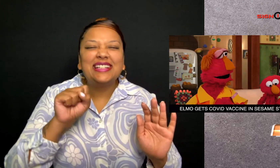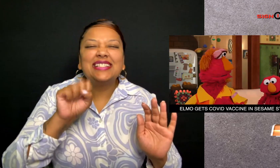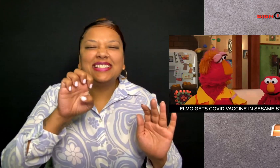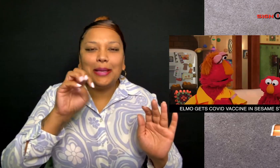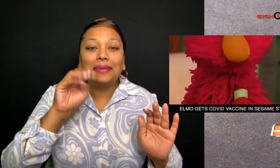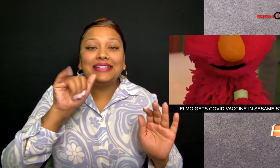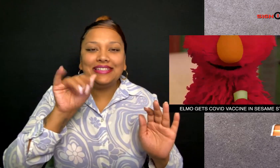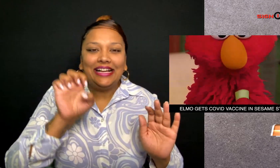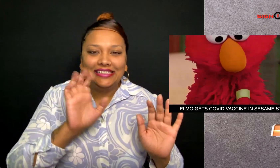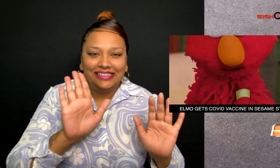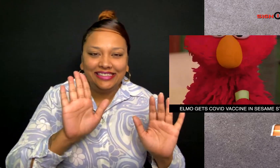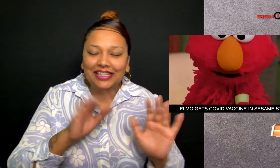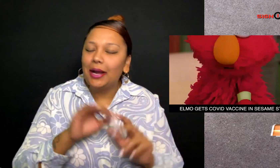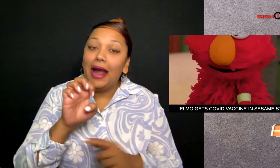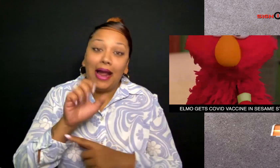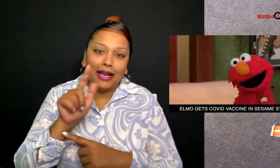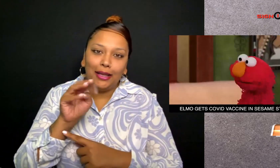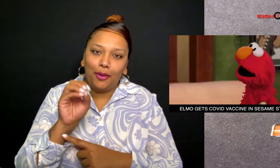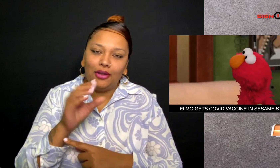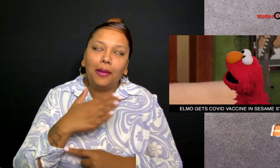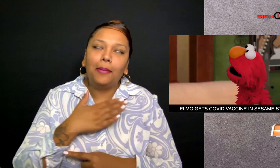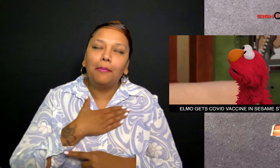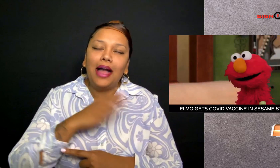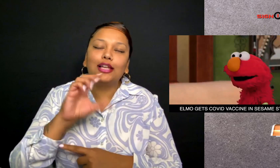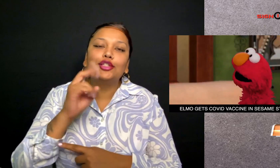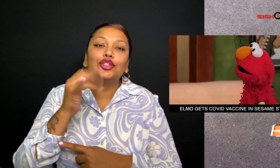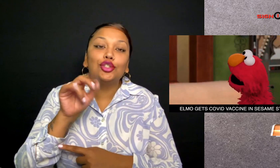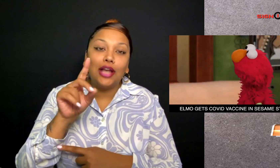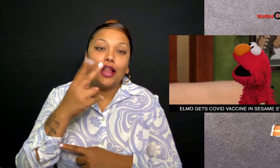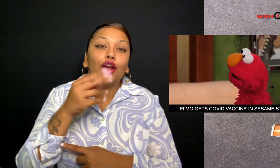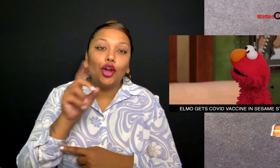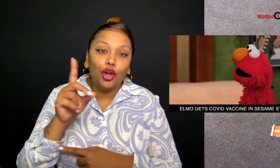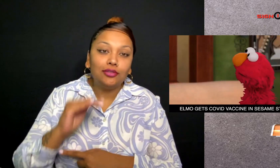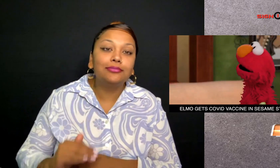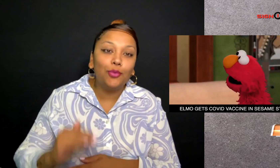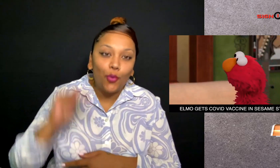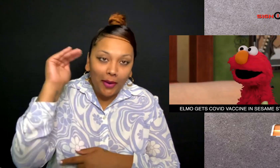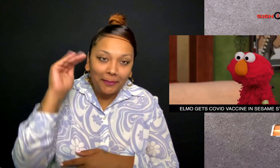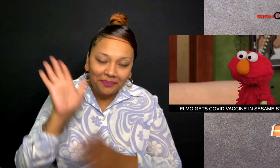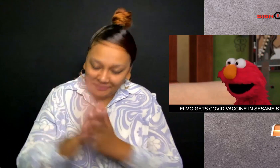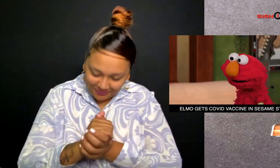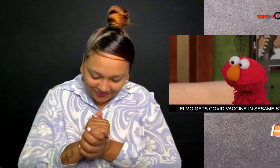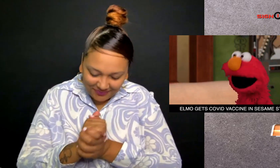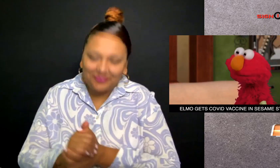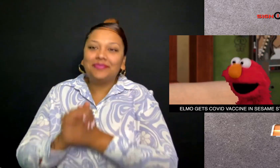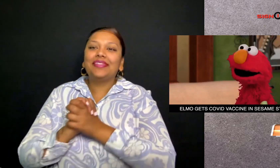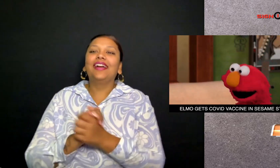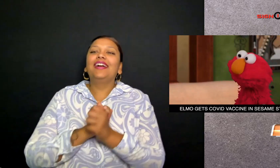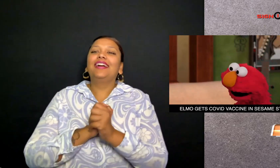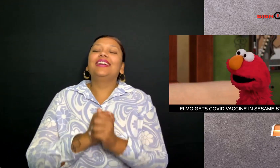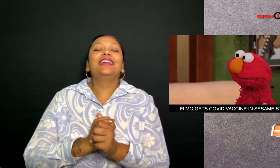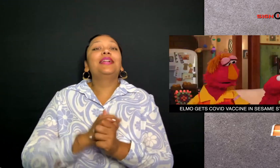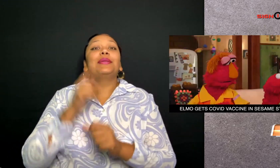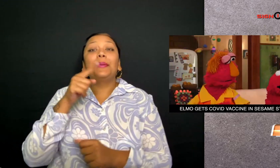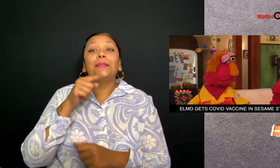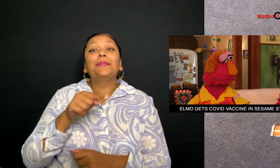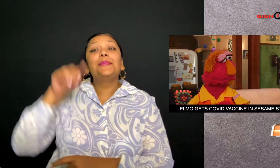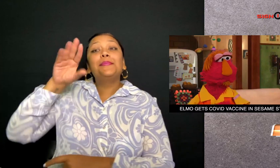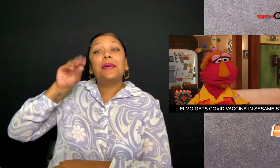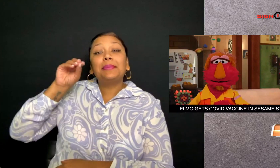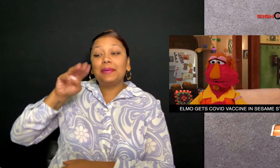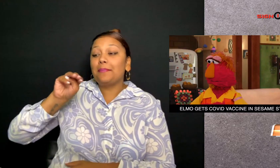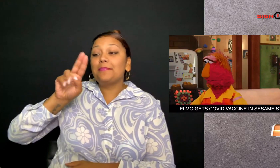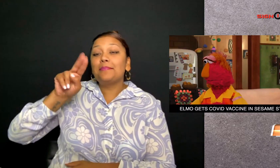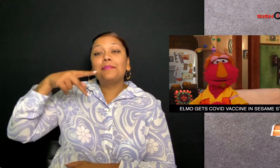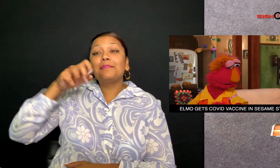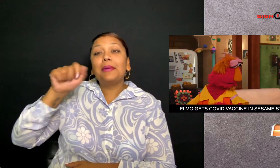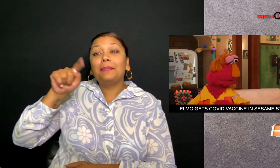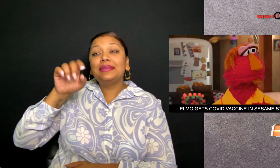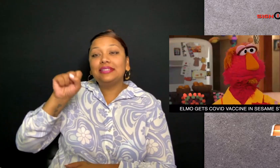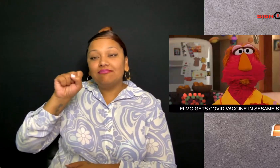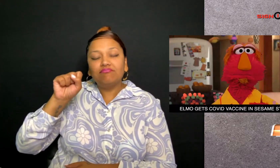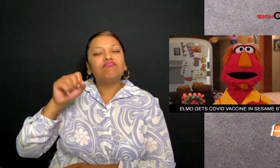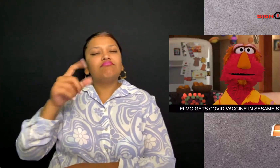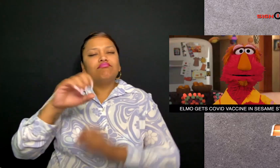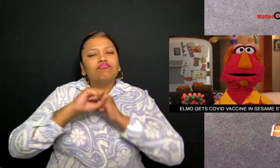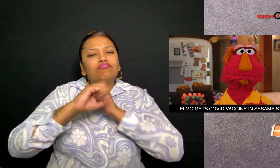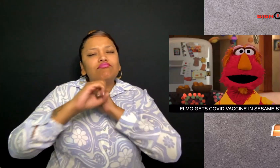I have to let you know Sesame Street is my favorite and I loved watching Elmo as a kid